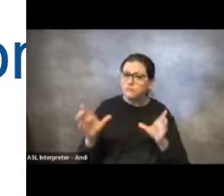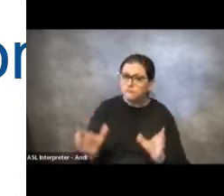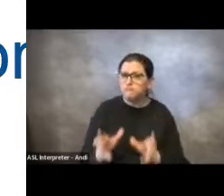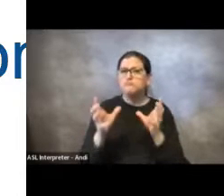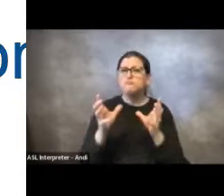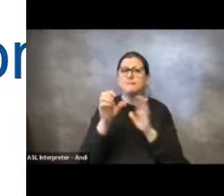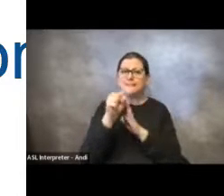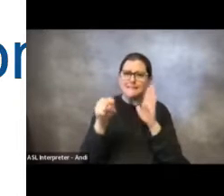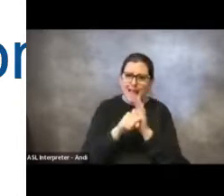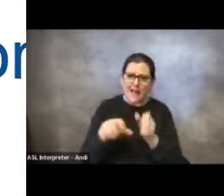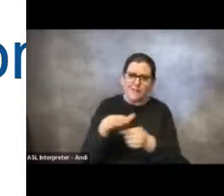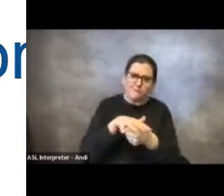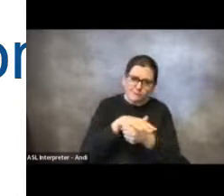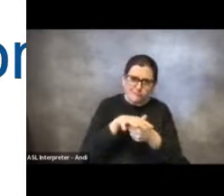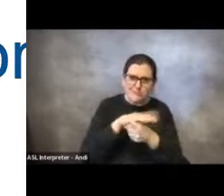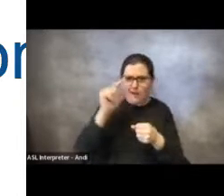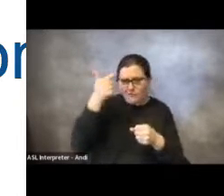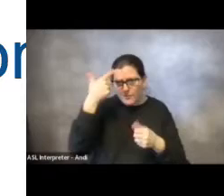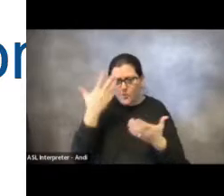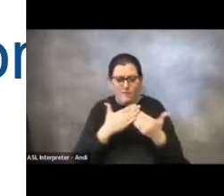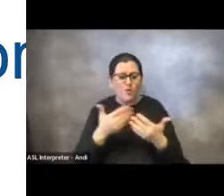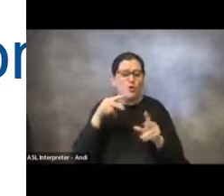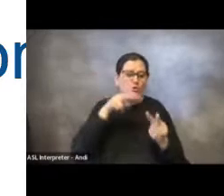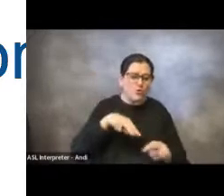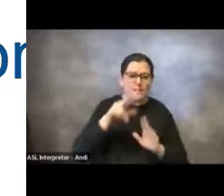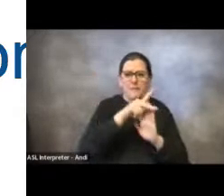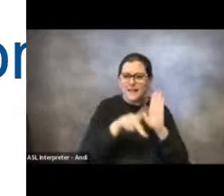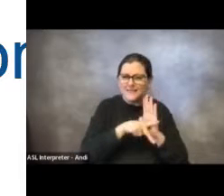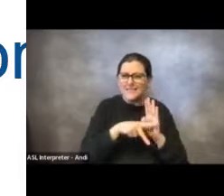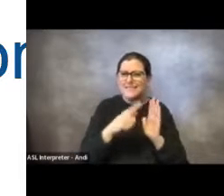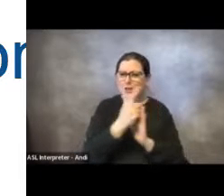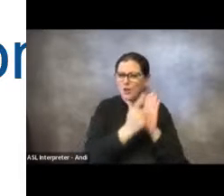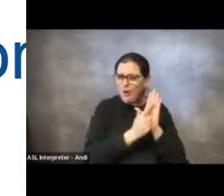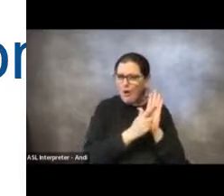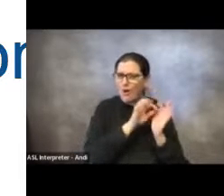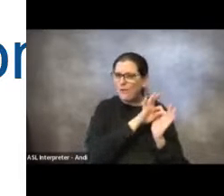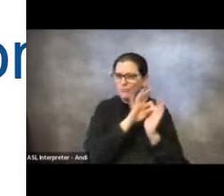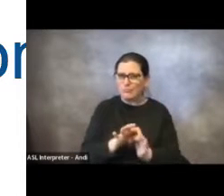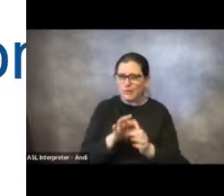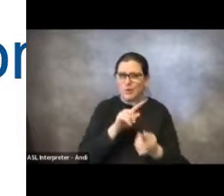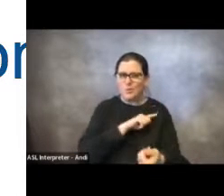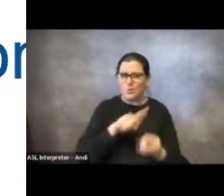jurisdictions localities to look at their policies and legislations related legislation related to brain injury and what